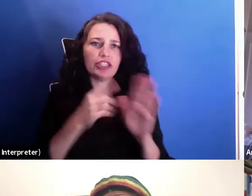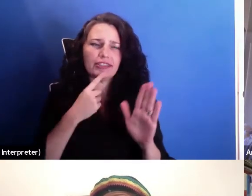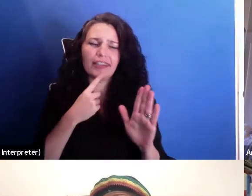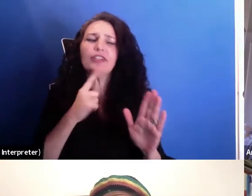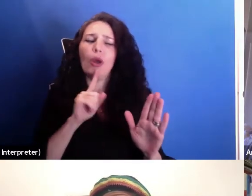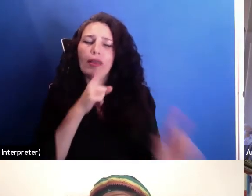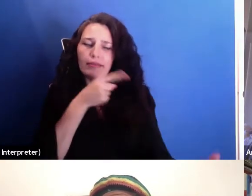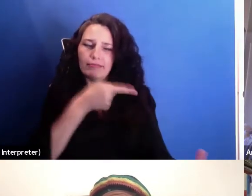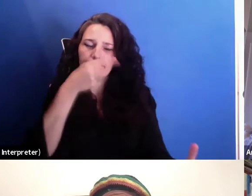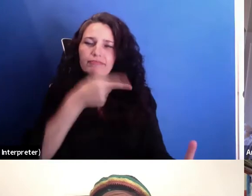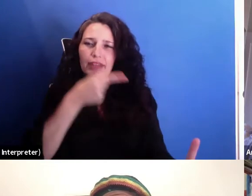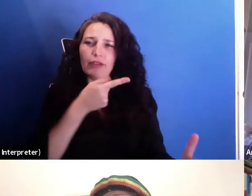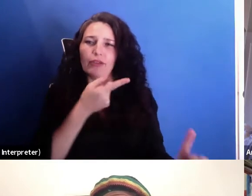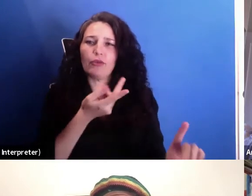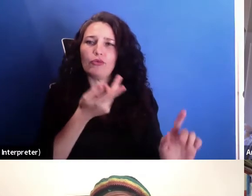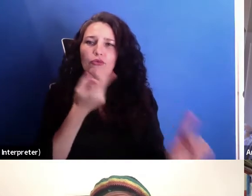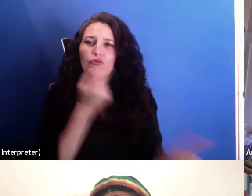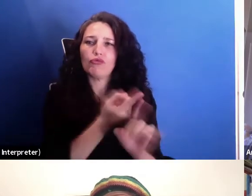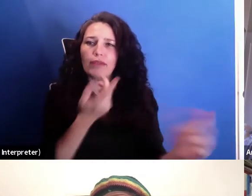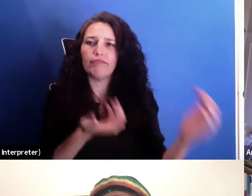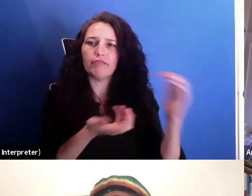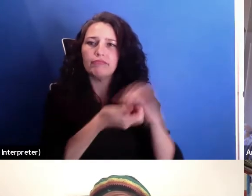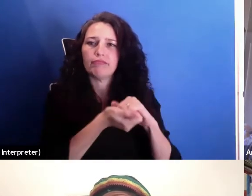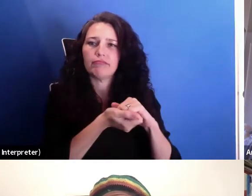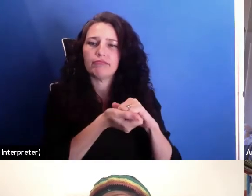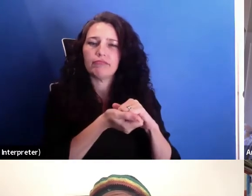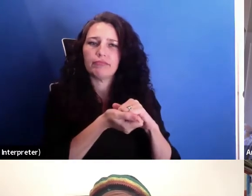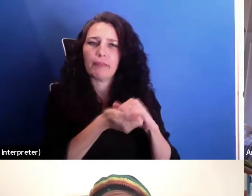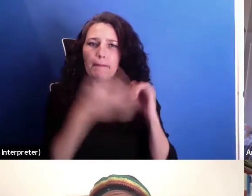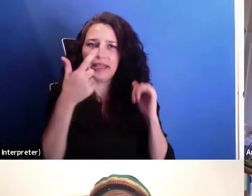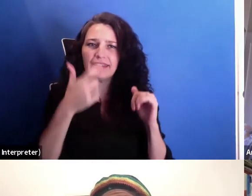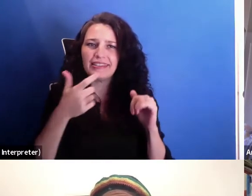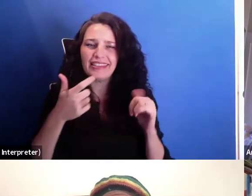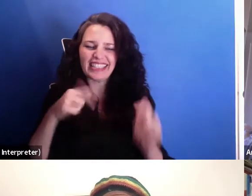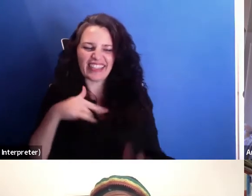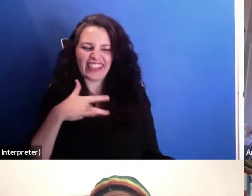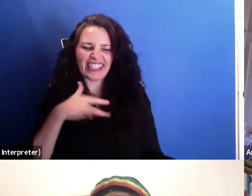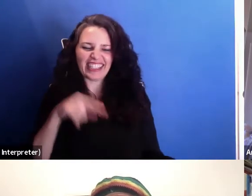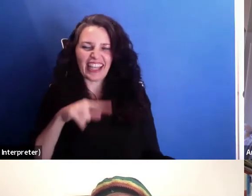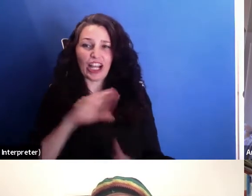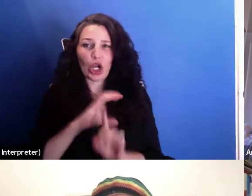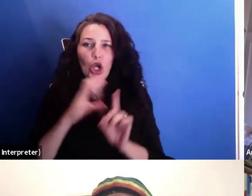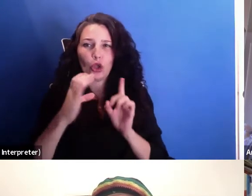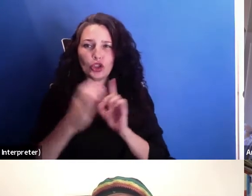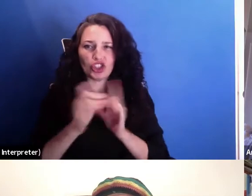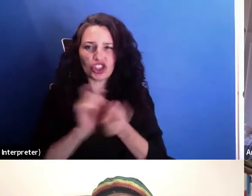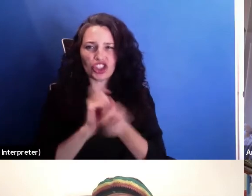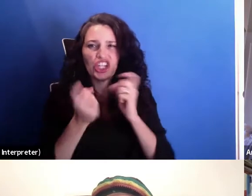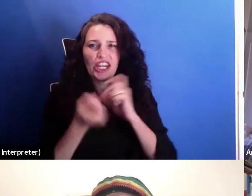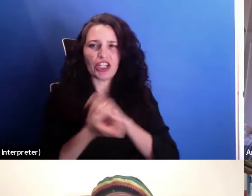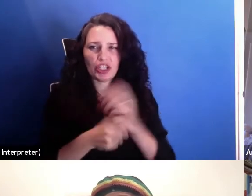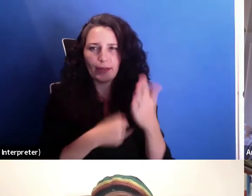which was, I think you have a culture changing project. And that was our really closely held dream,